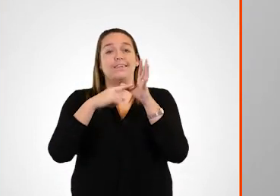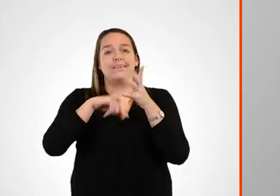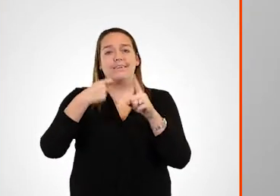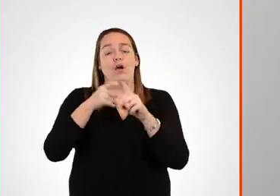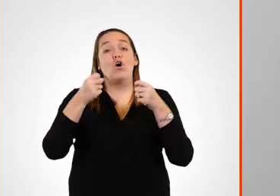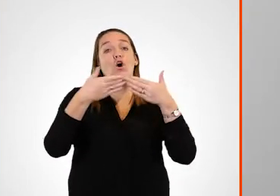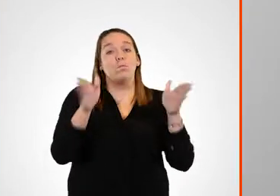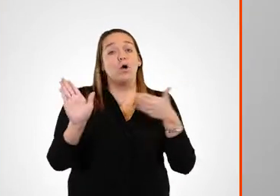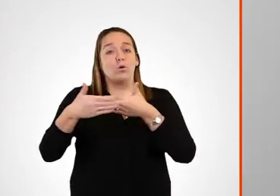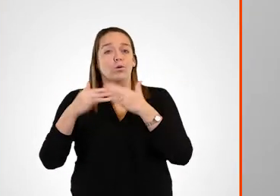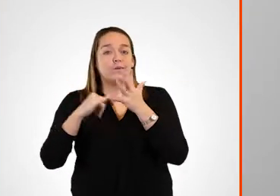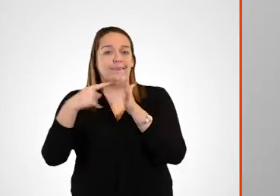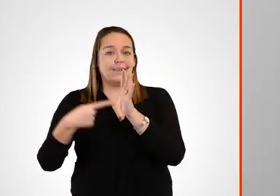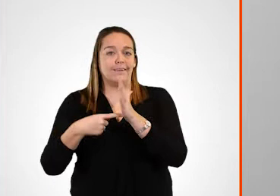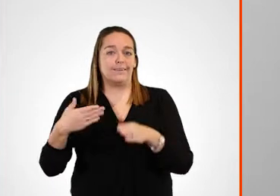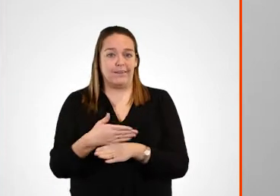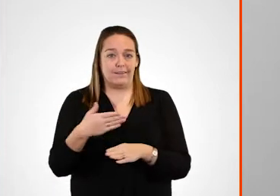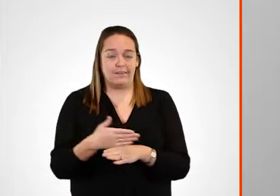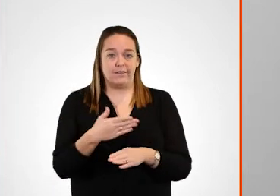and closed-set task and it asks